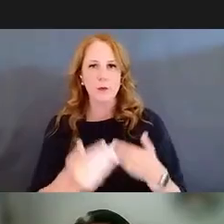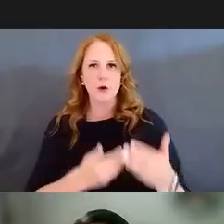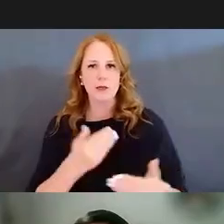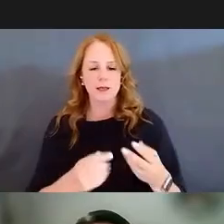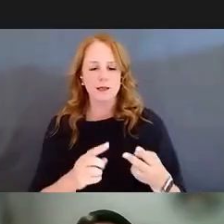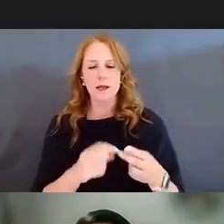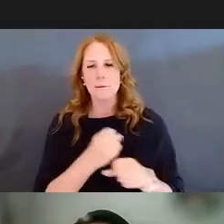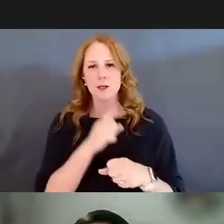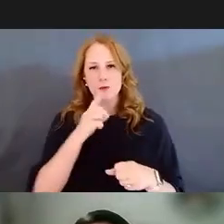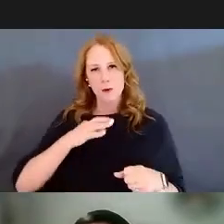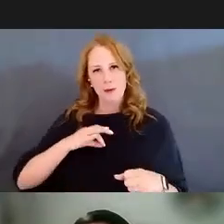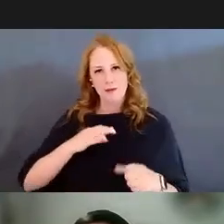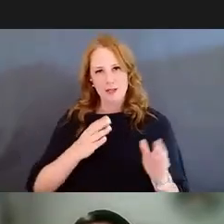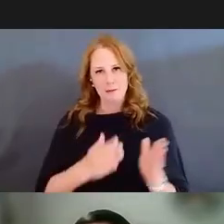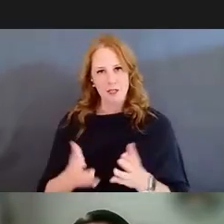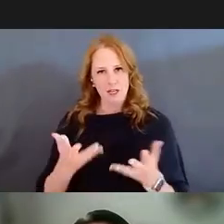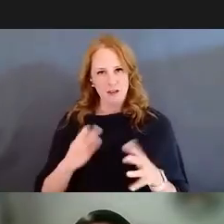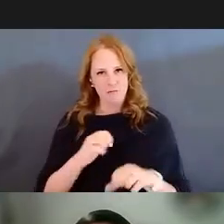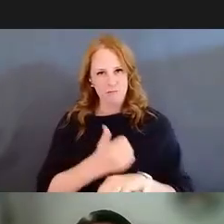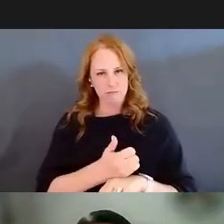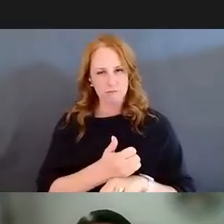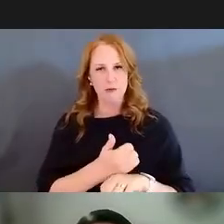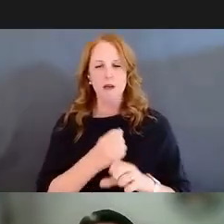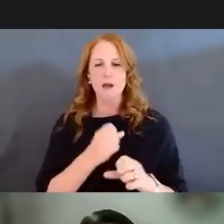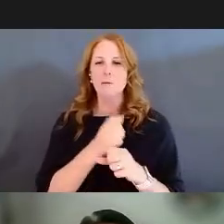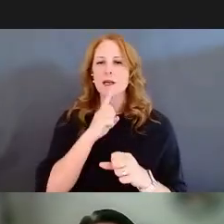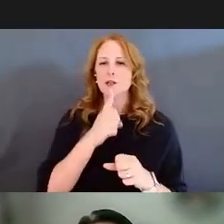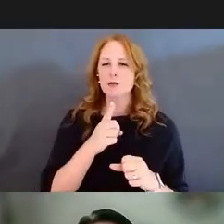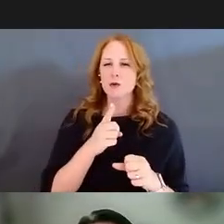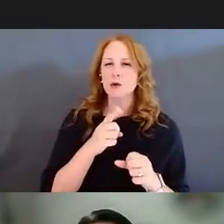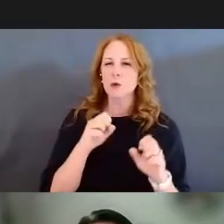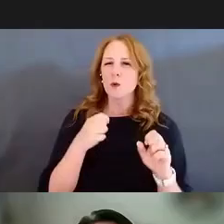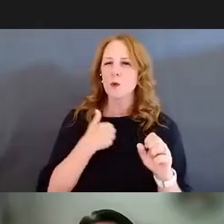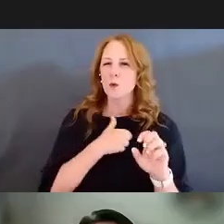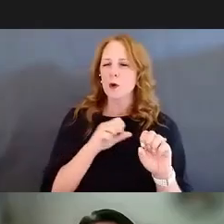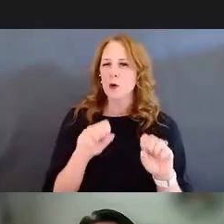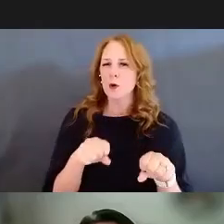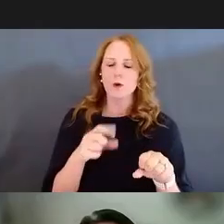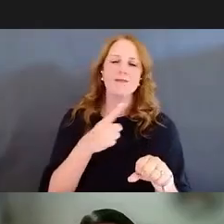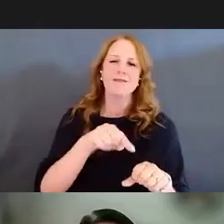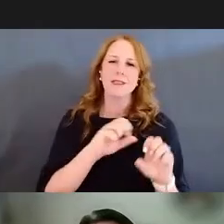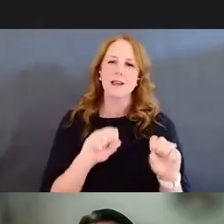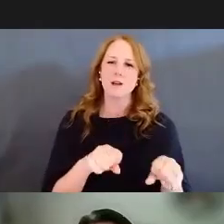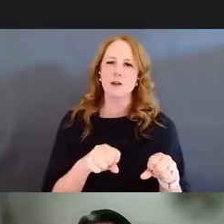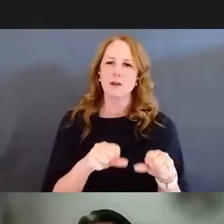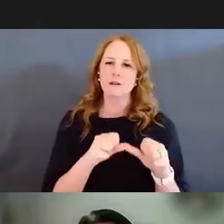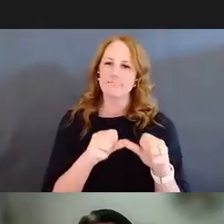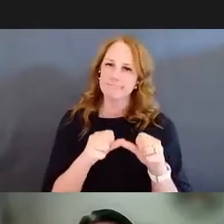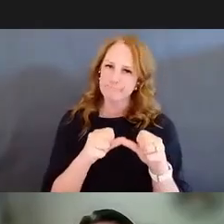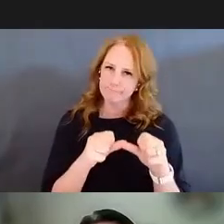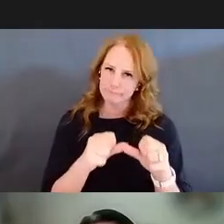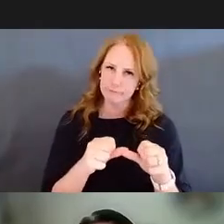was in play. um assuring that there were ways to continue to keep everything going in a smooth,